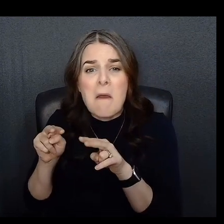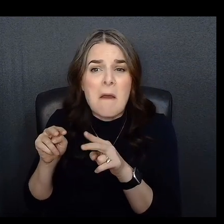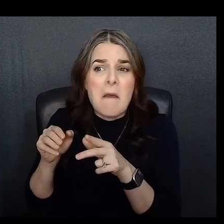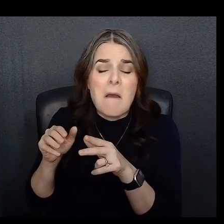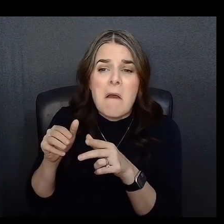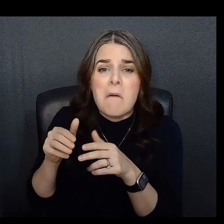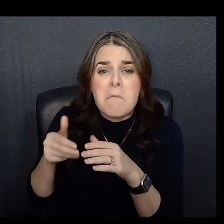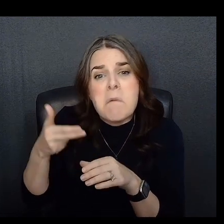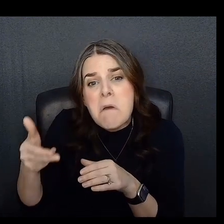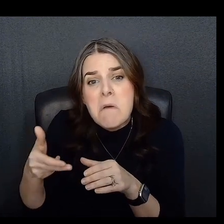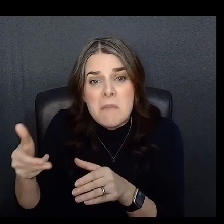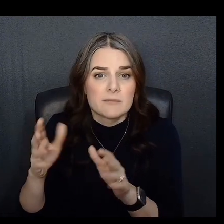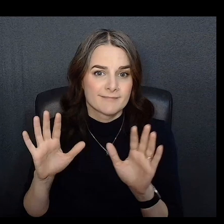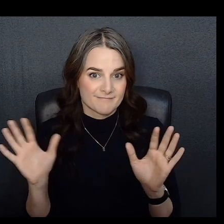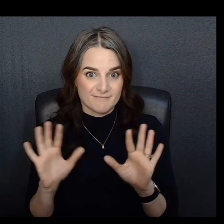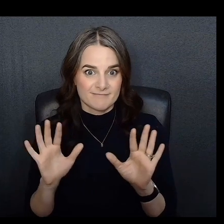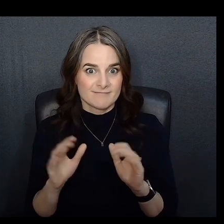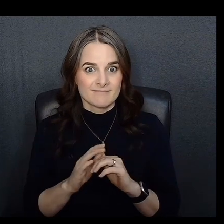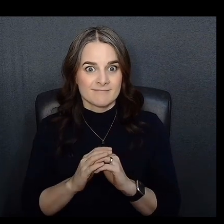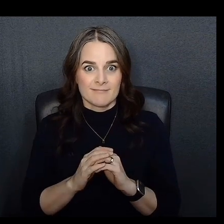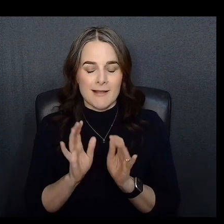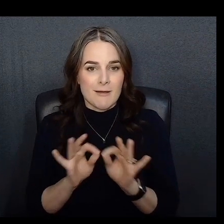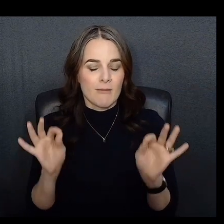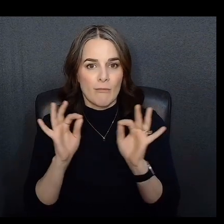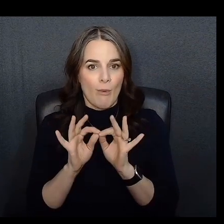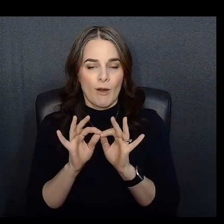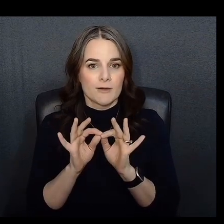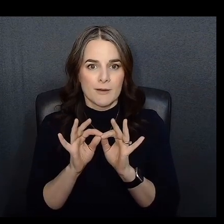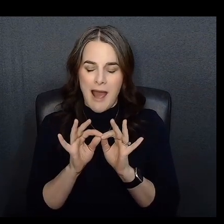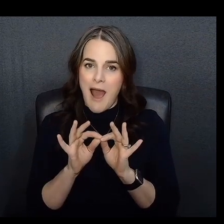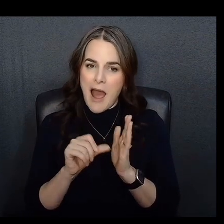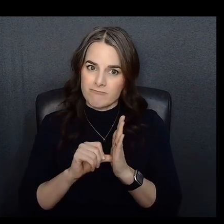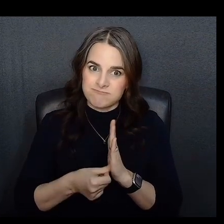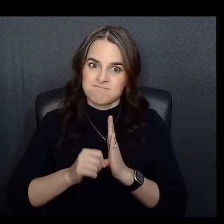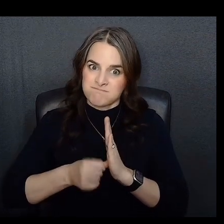stress it enough that we advocate for AAC users,